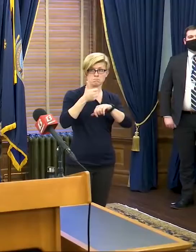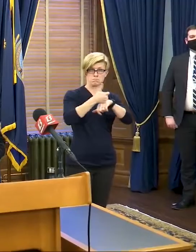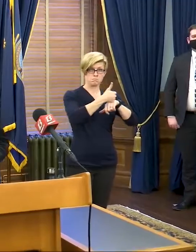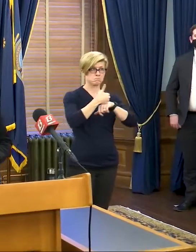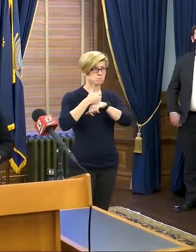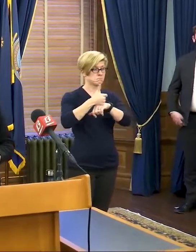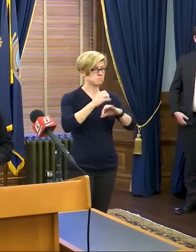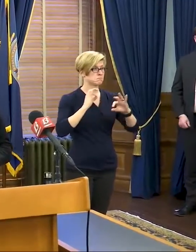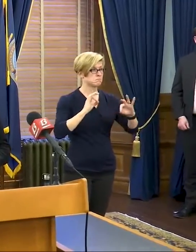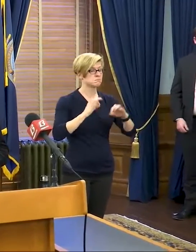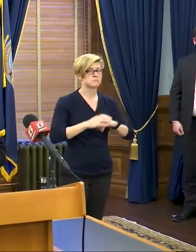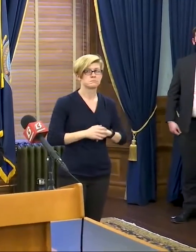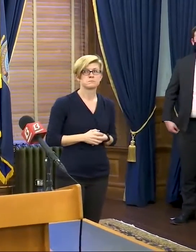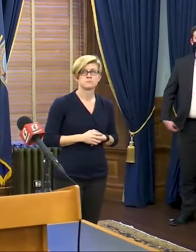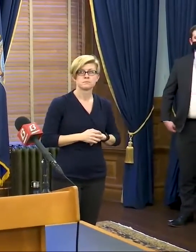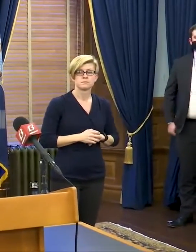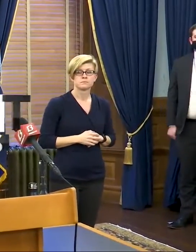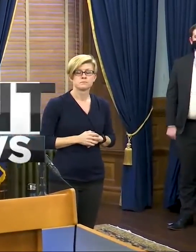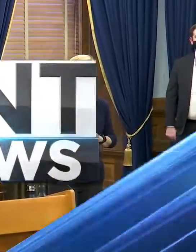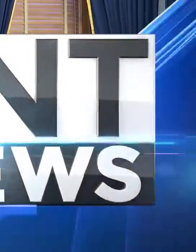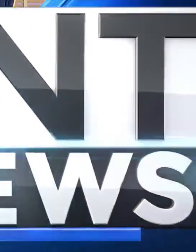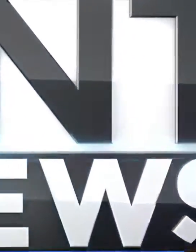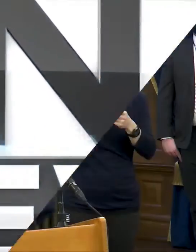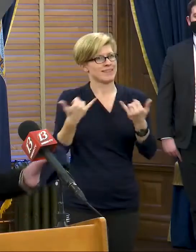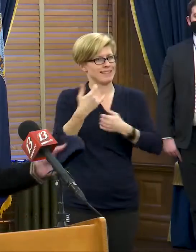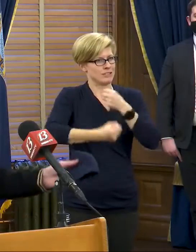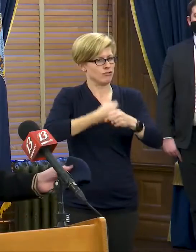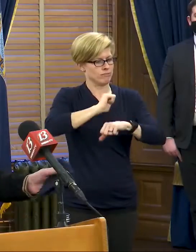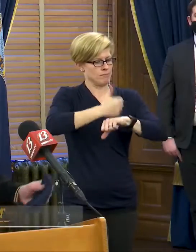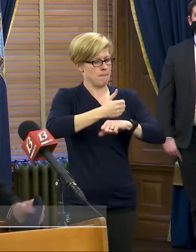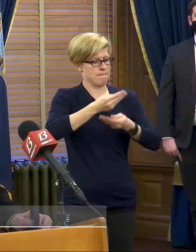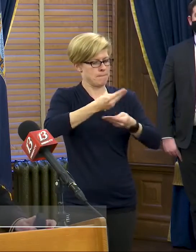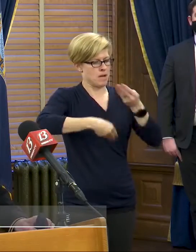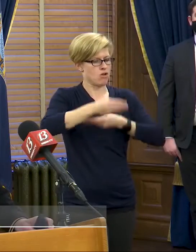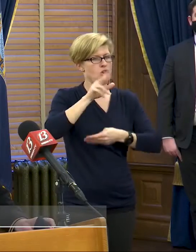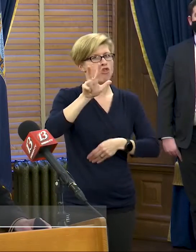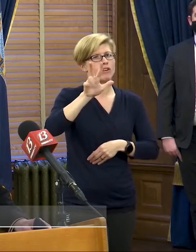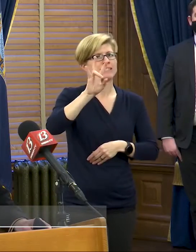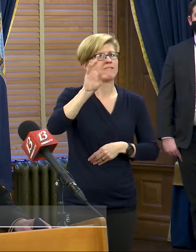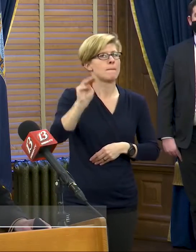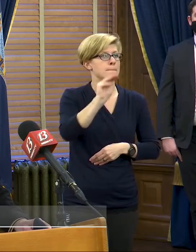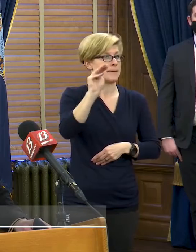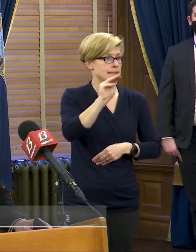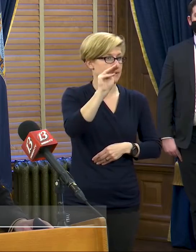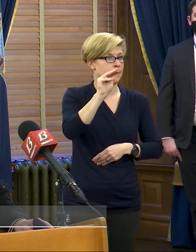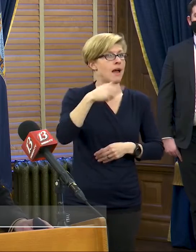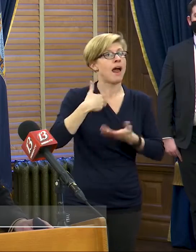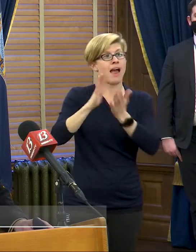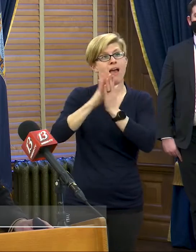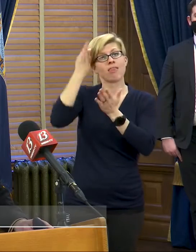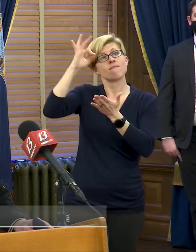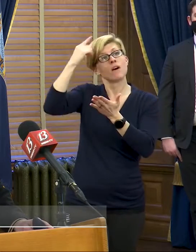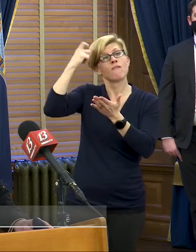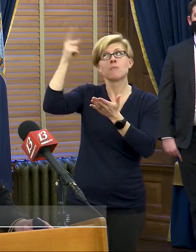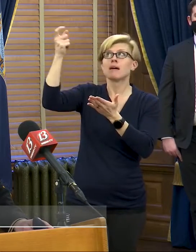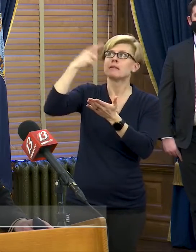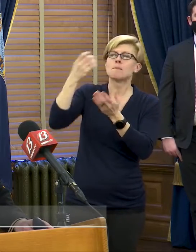UNEMPLOYMENT BACKLOG.### < "We're asking the feds to provide more so we can go forward with the modernization, but then you don't build these